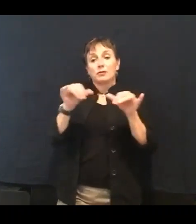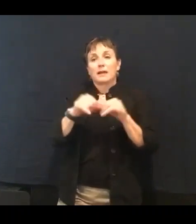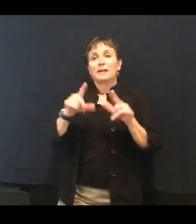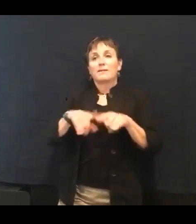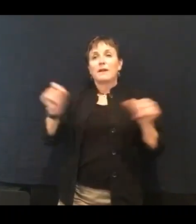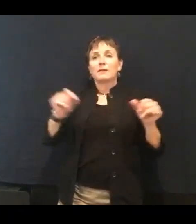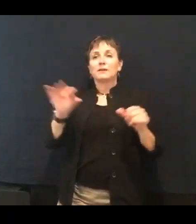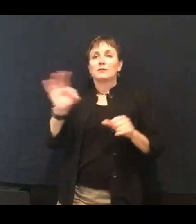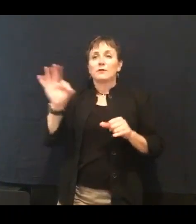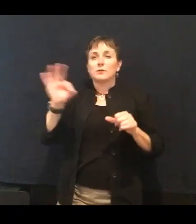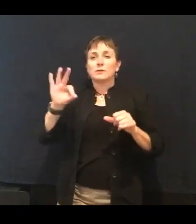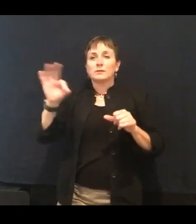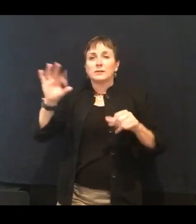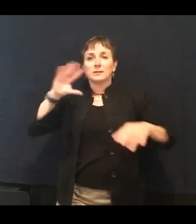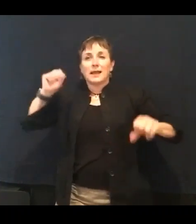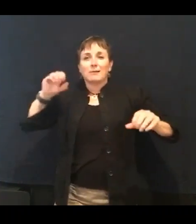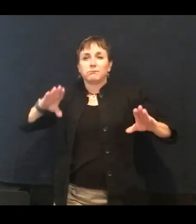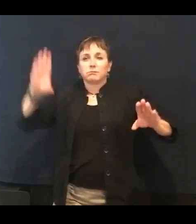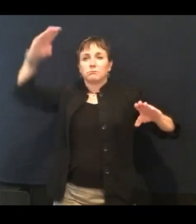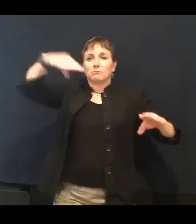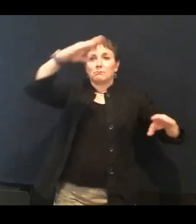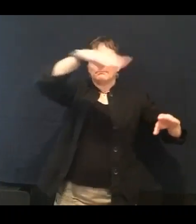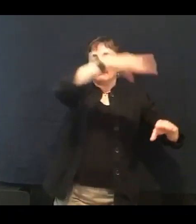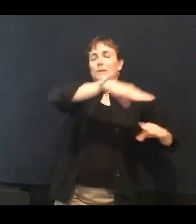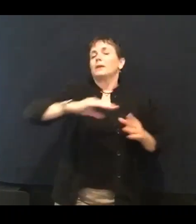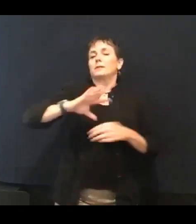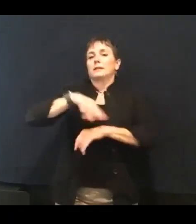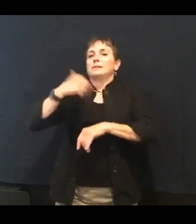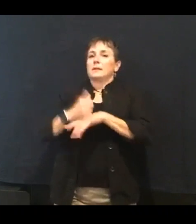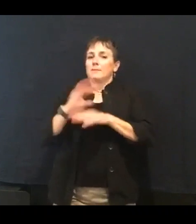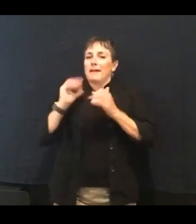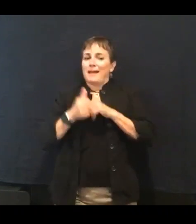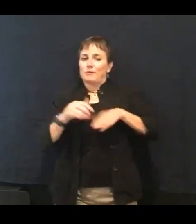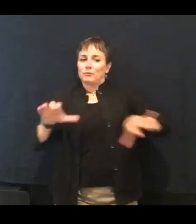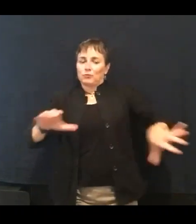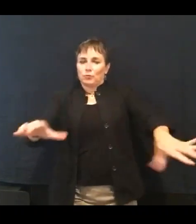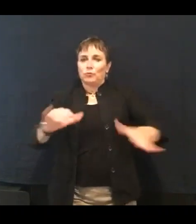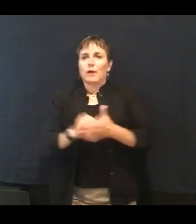mice, they established the controls for the study. They measured the mices'